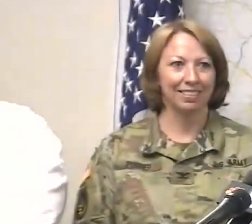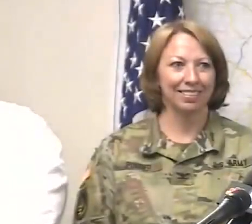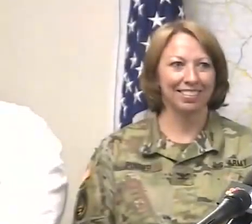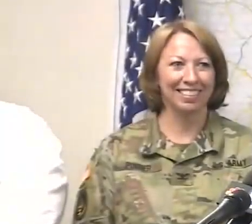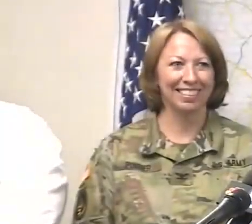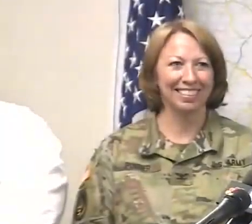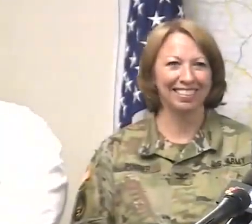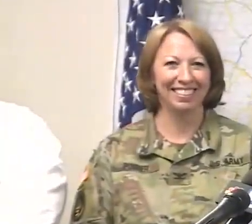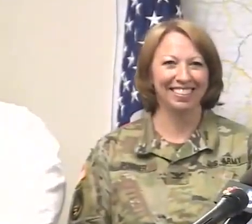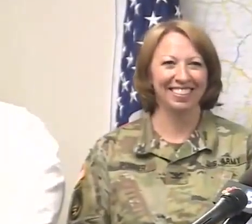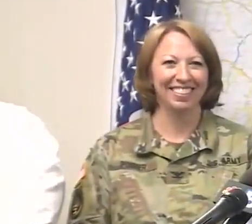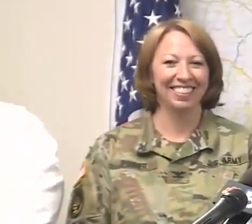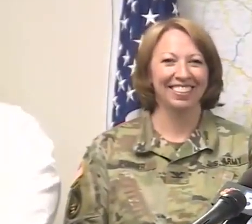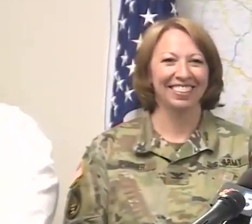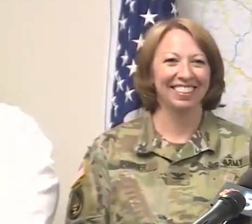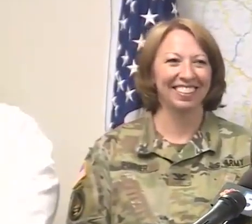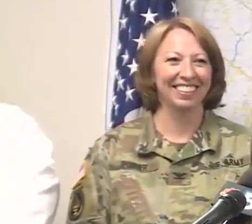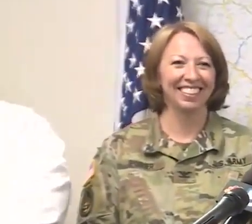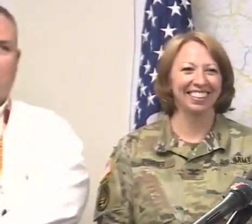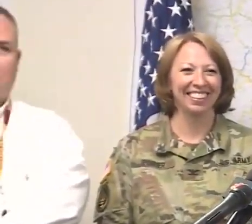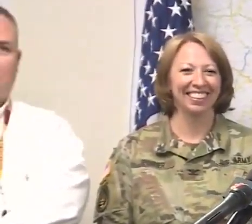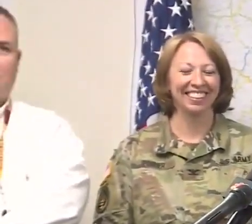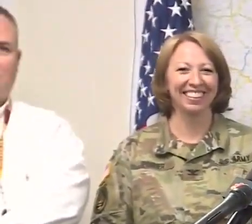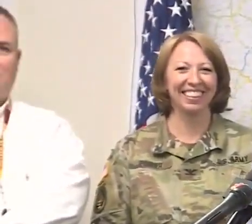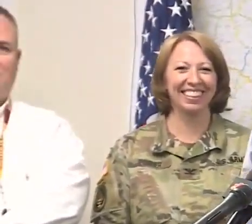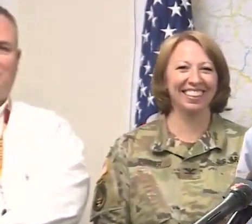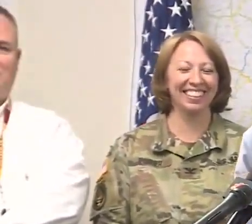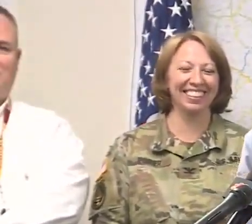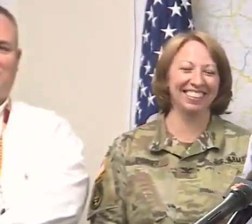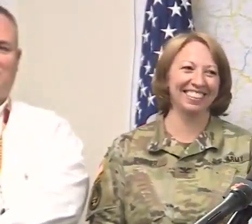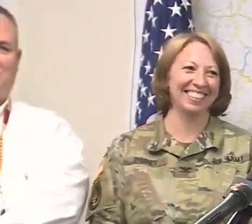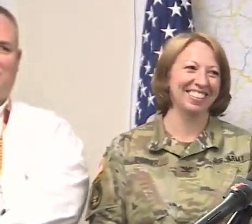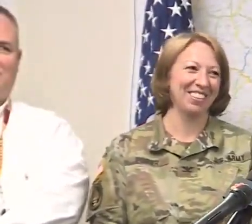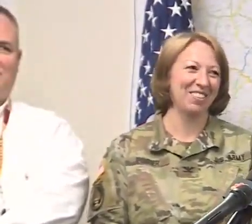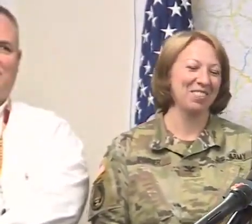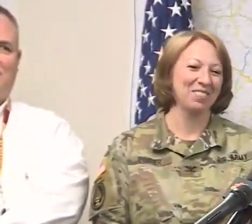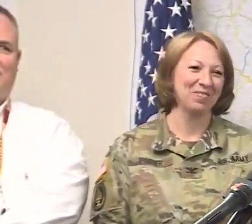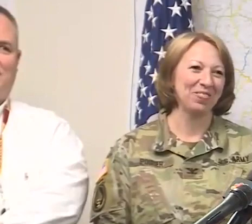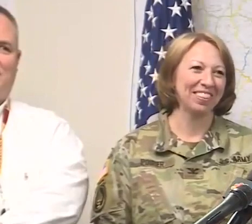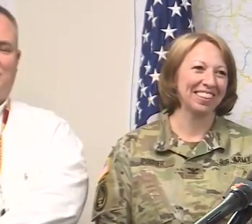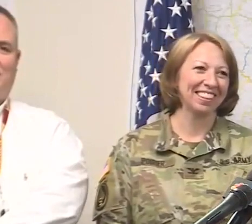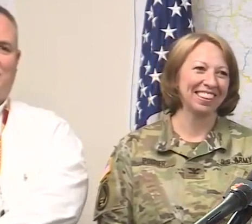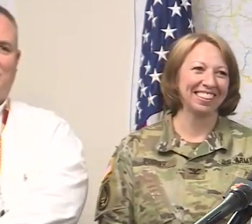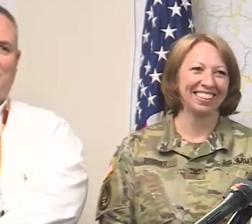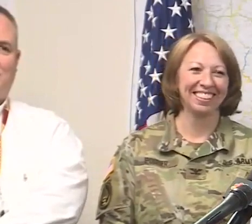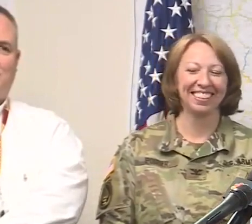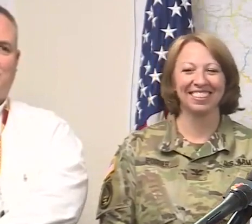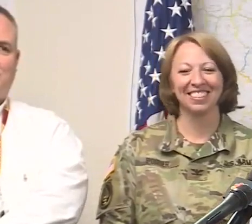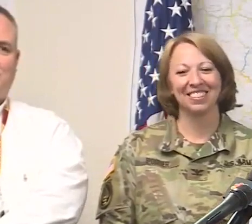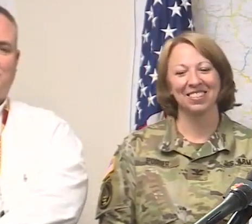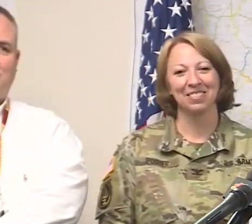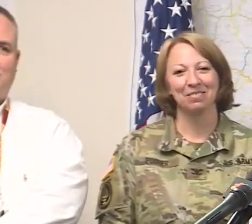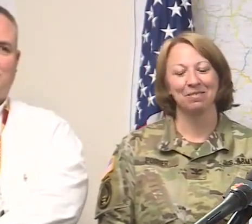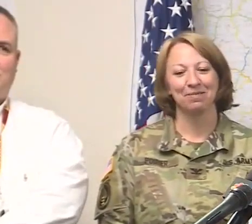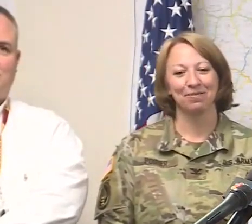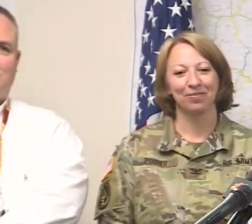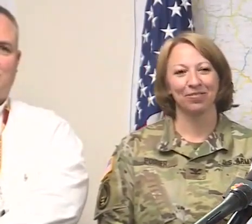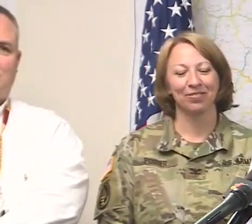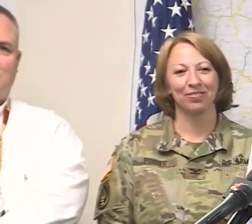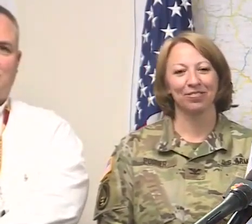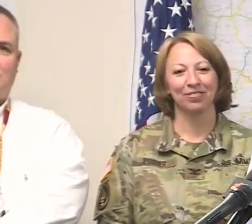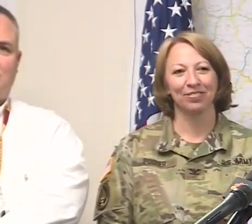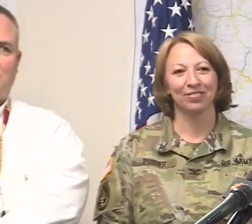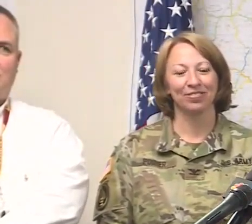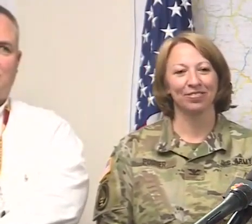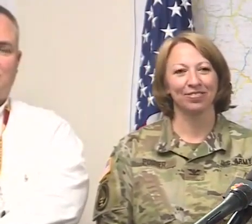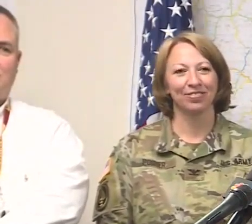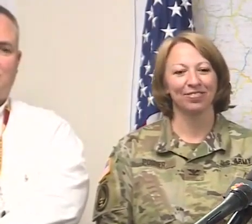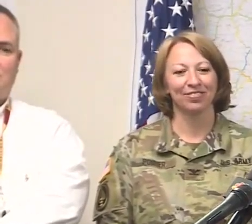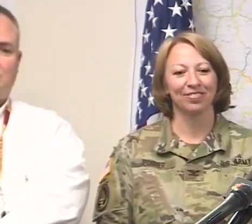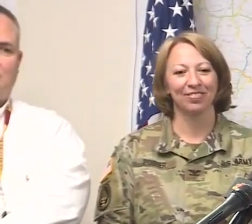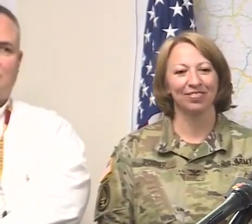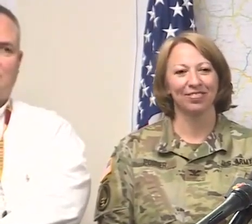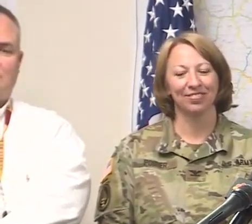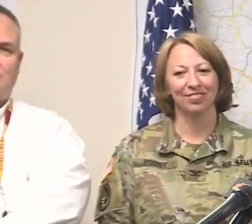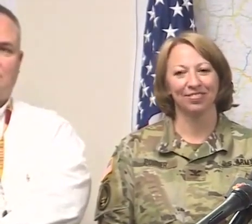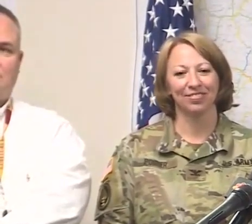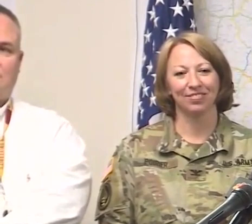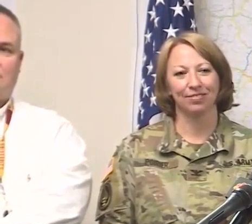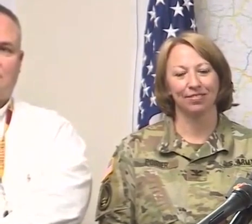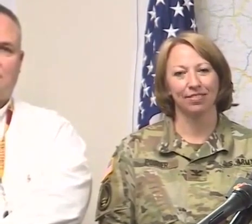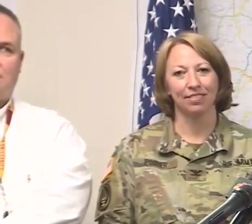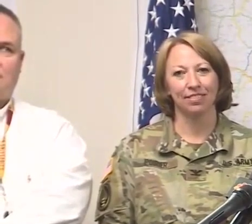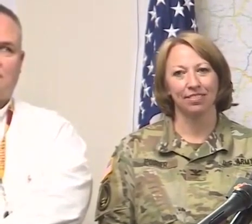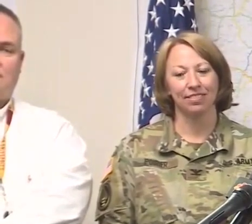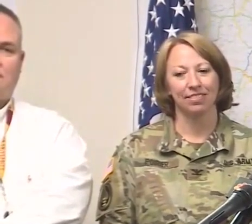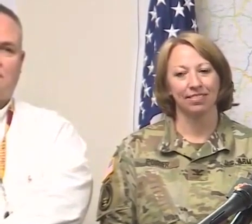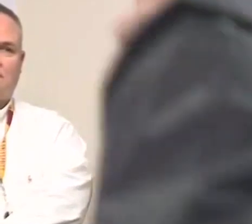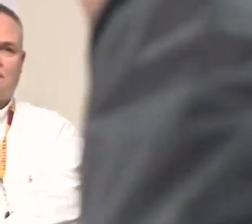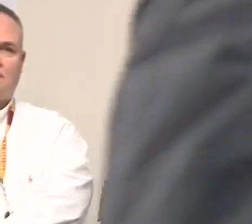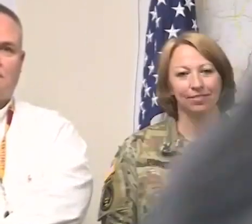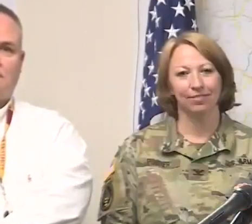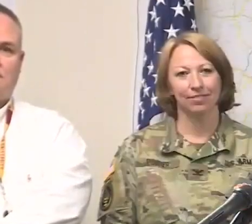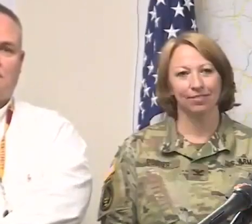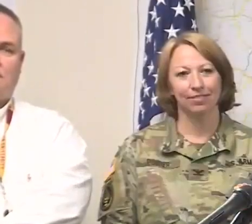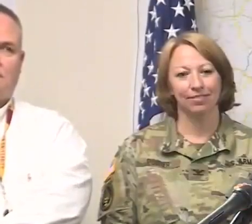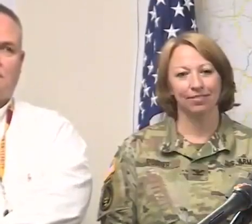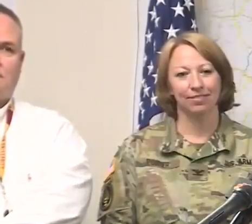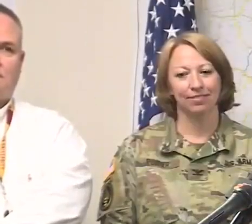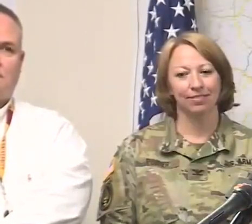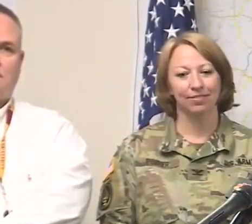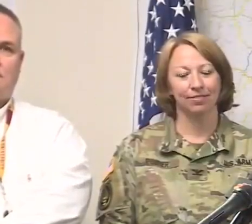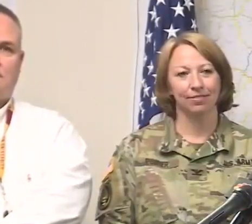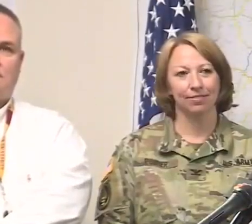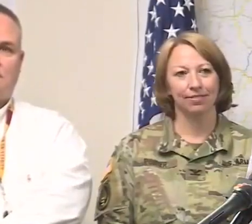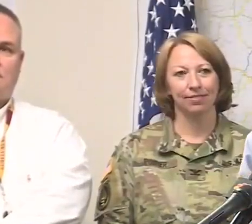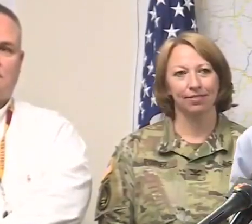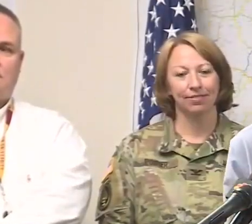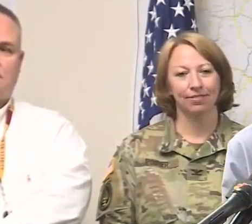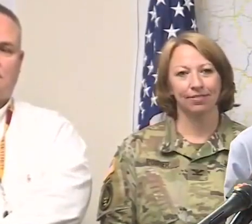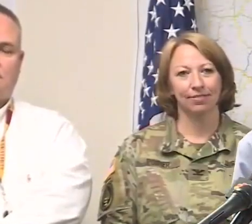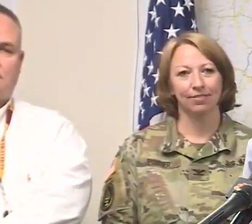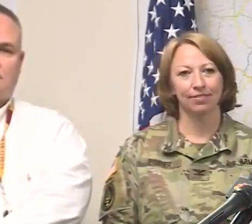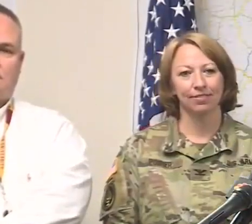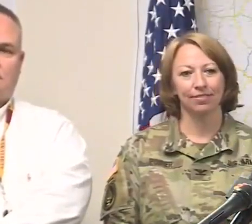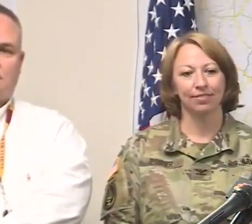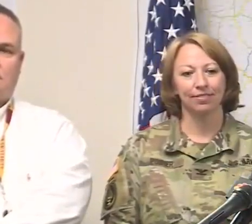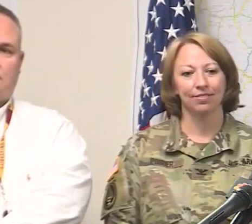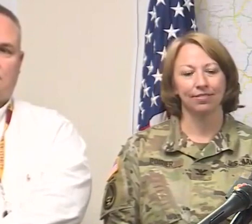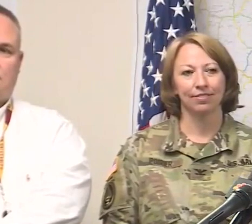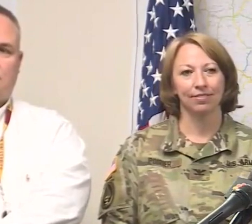I WAS JOINED BY THE FEMA ADMINISTRATOR TO EVALUATE DAMAGE AND TO TURN THE LIGHTS BACK ON AS WE PREPARE FOR THE RECOVERY PHASE TODAY, I WILL SUBMIT A REQUEST TO PRESIDENT BIDEN FOR A